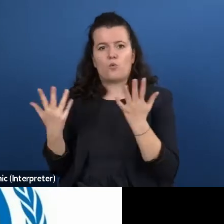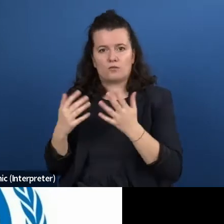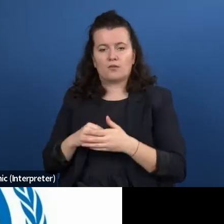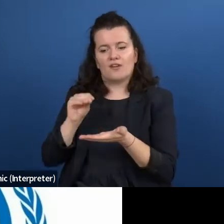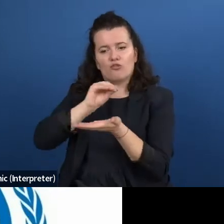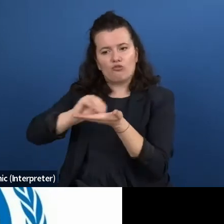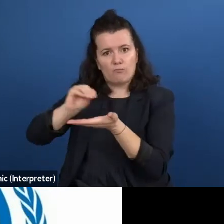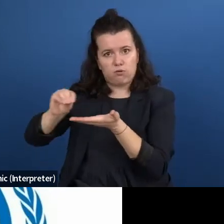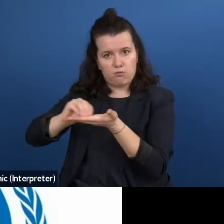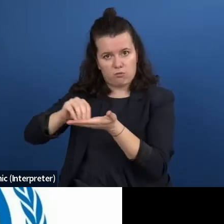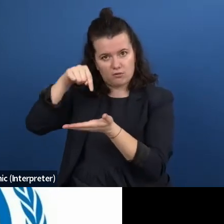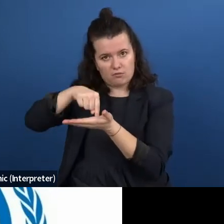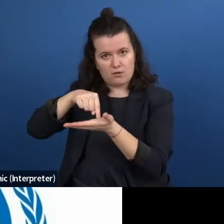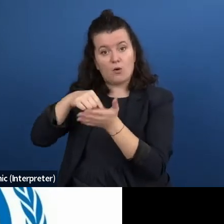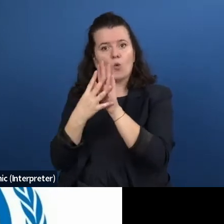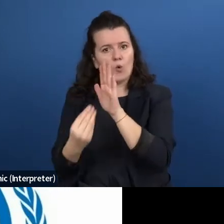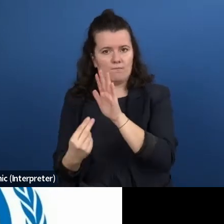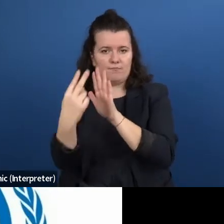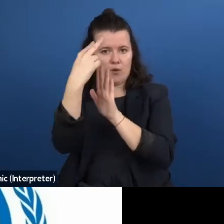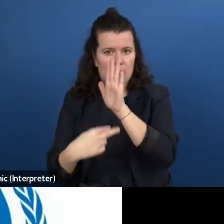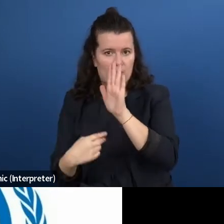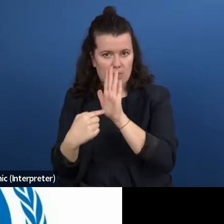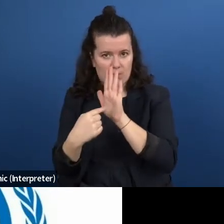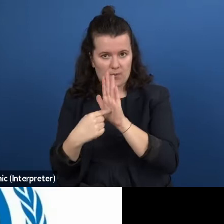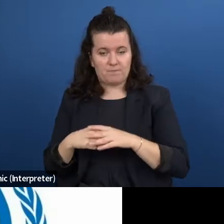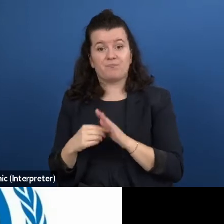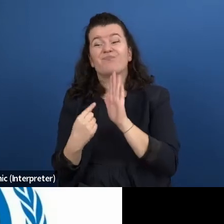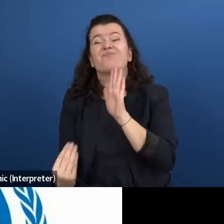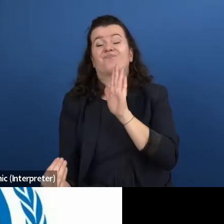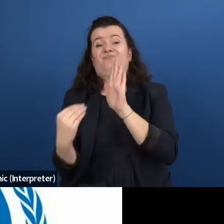and to the General Assembly, I've included specific recommendations